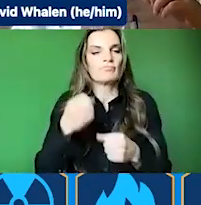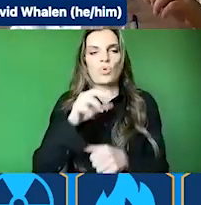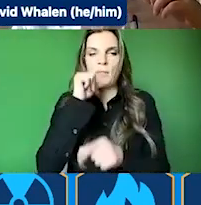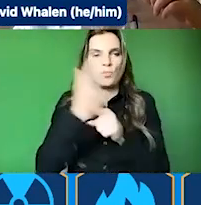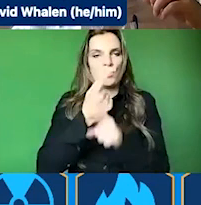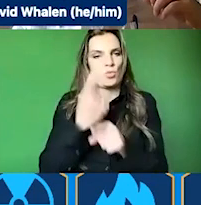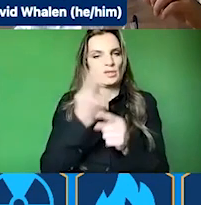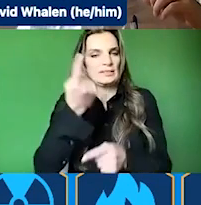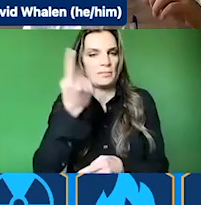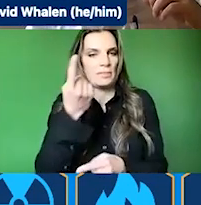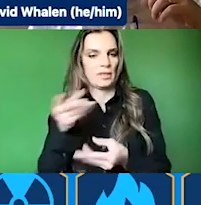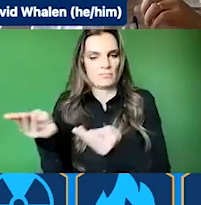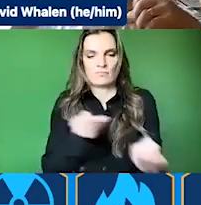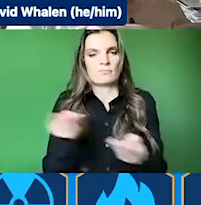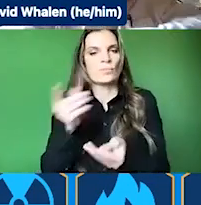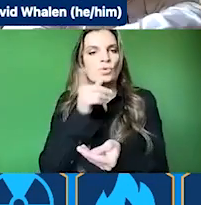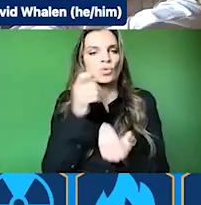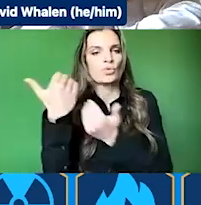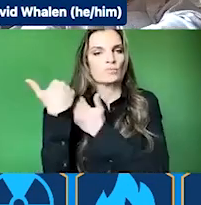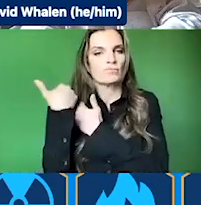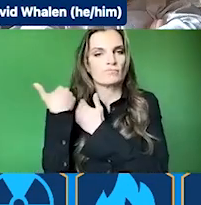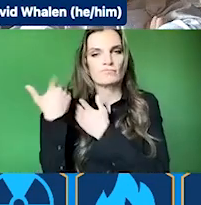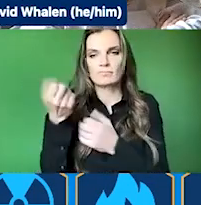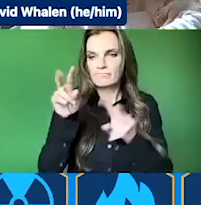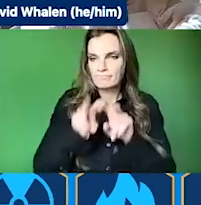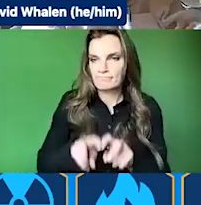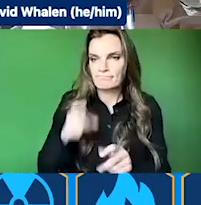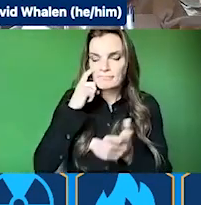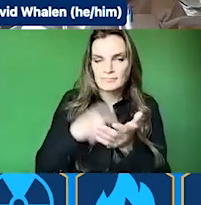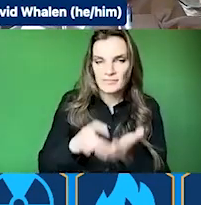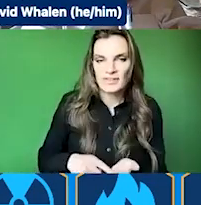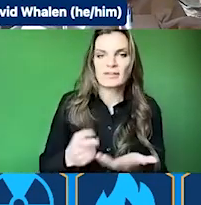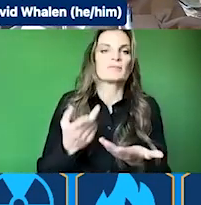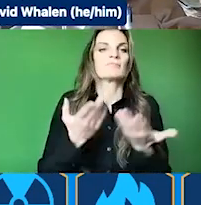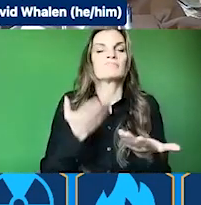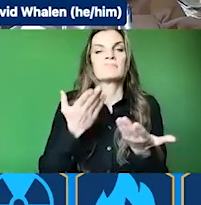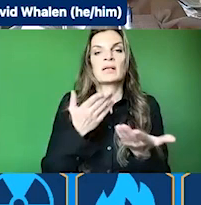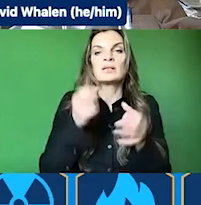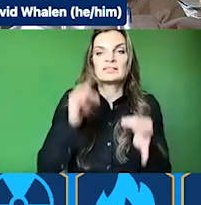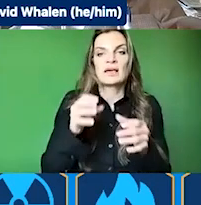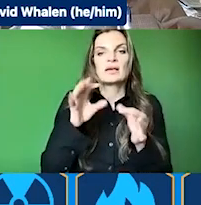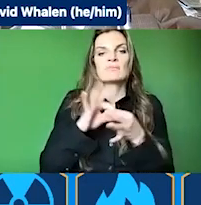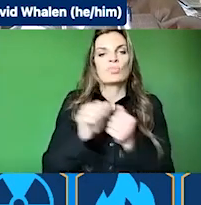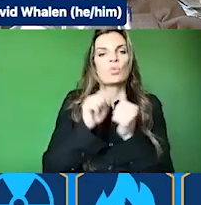whether to transfer a patient to a higher level of care? Or determining whether to offer